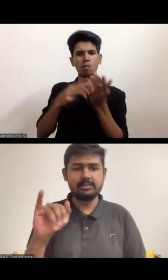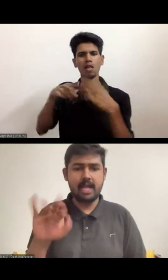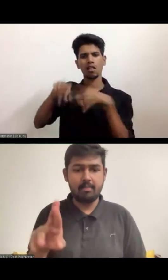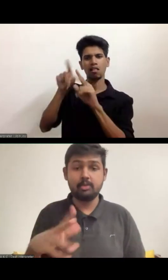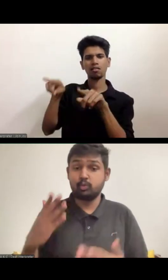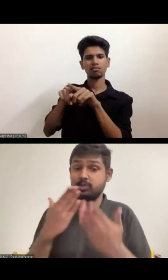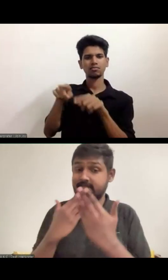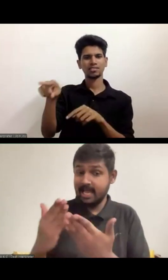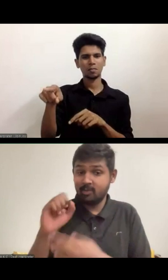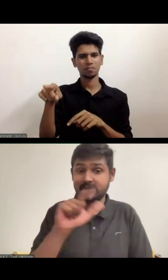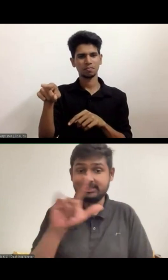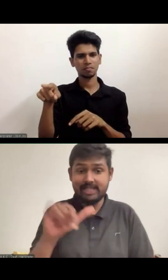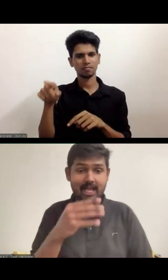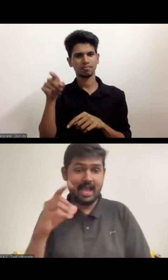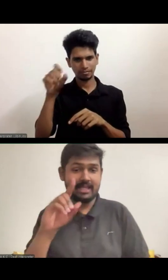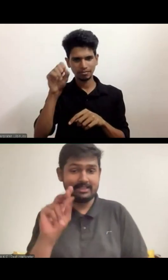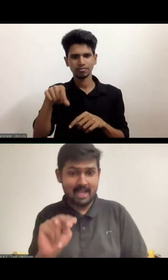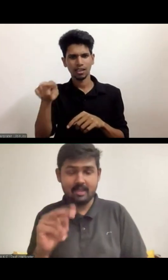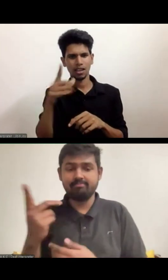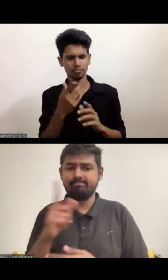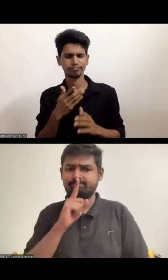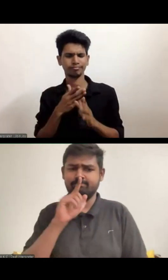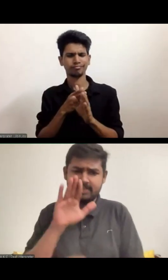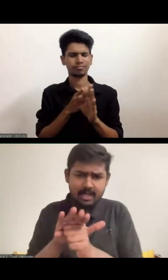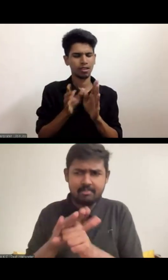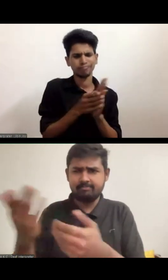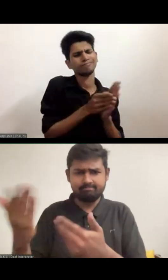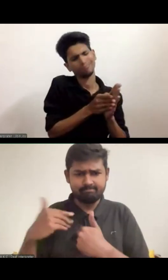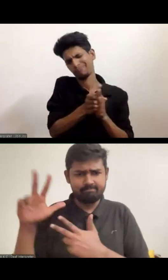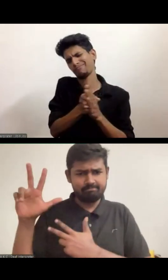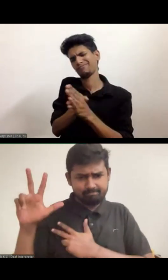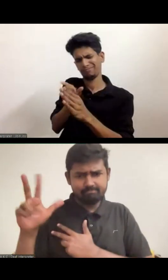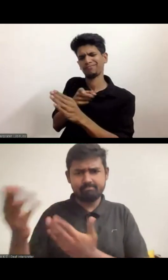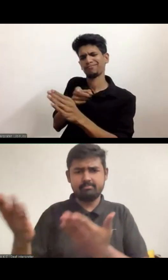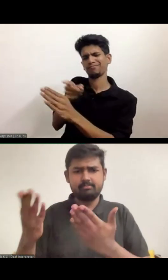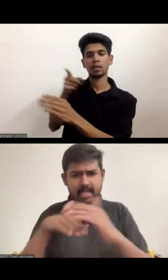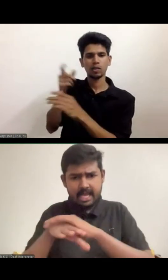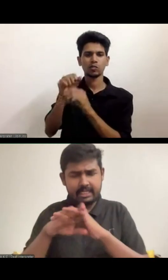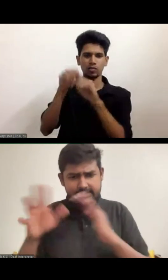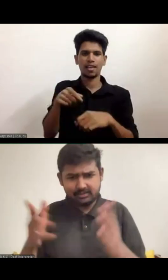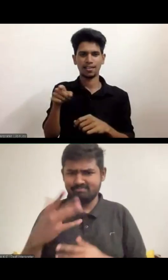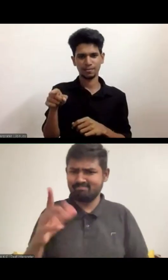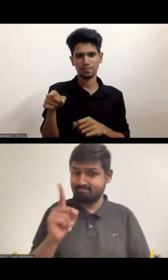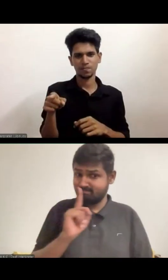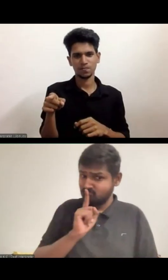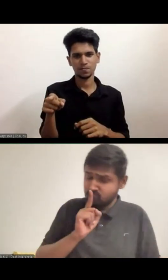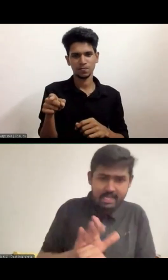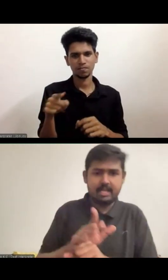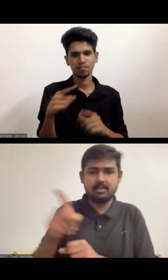throughout the organization in partnership with persons with disability. Very important.